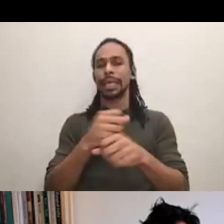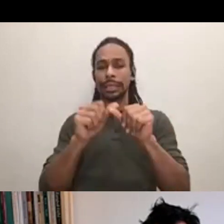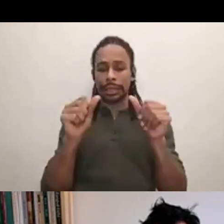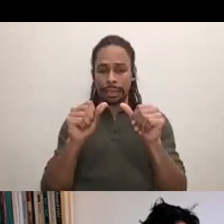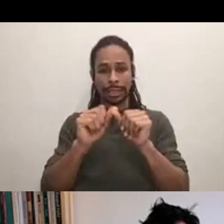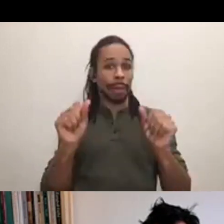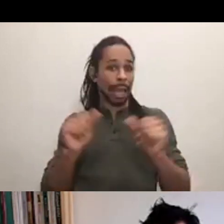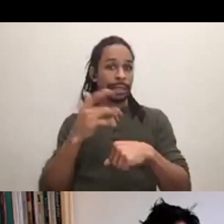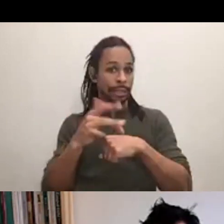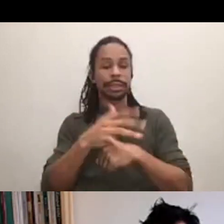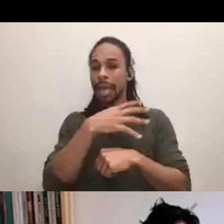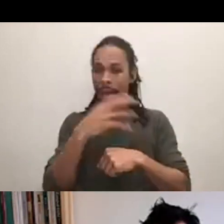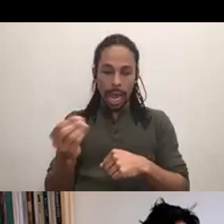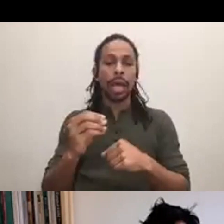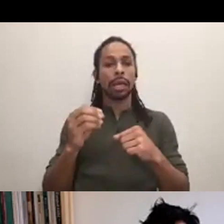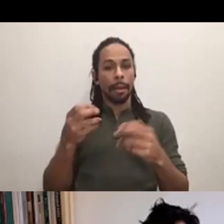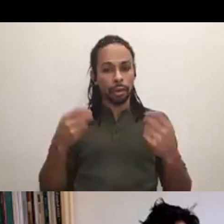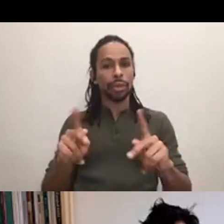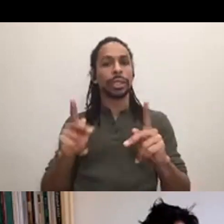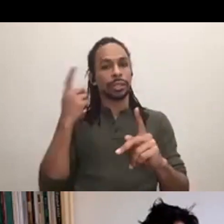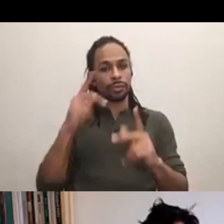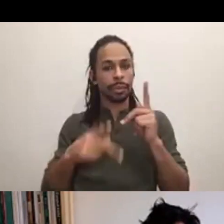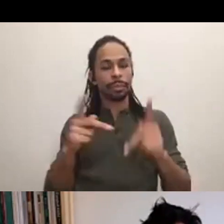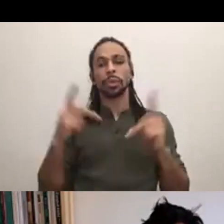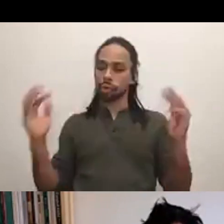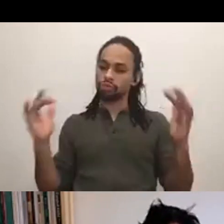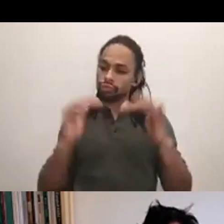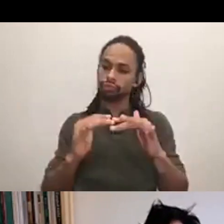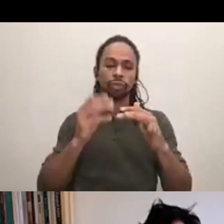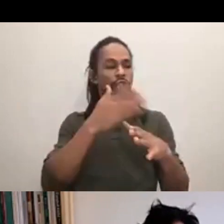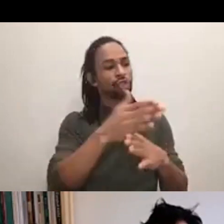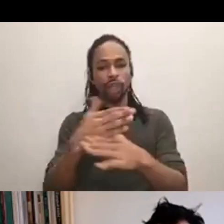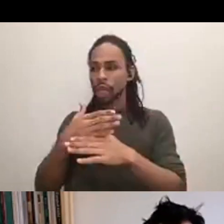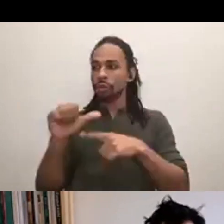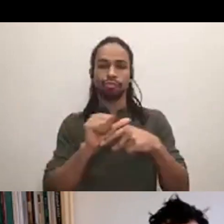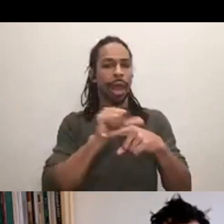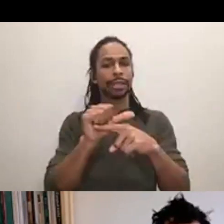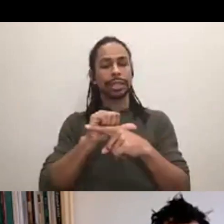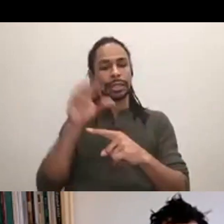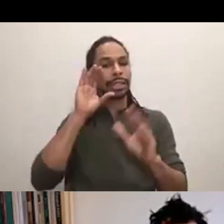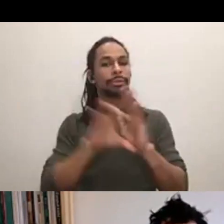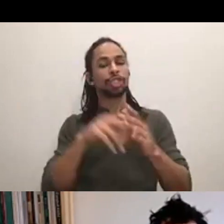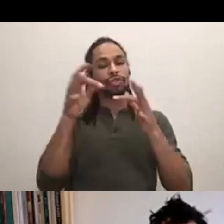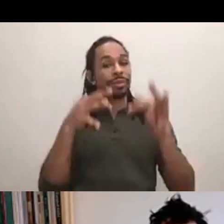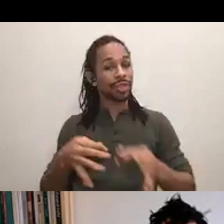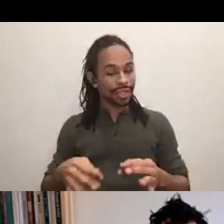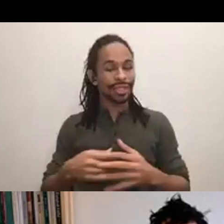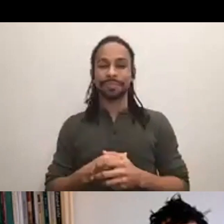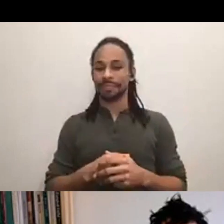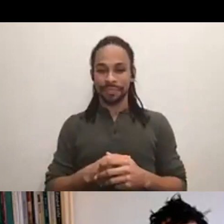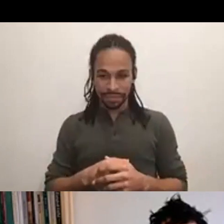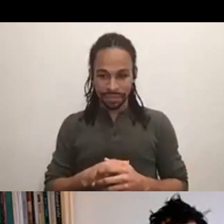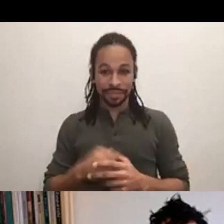to share and practice image descriptions. And Shannon's going to talk a little bit about